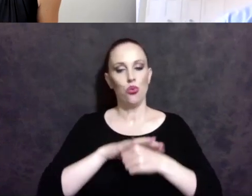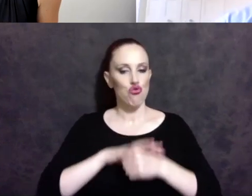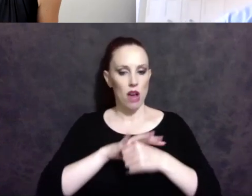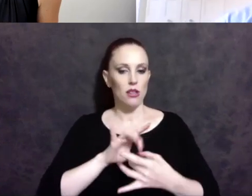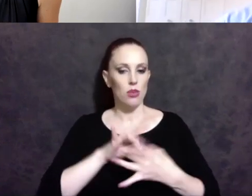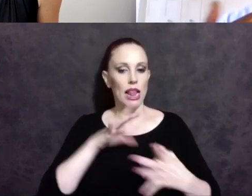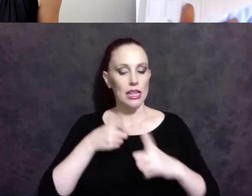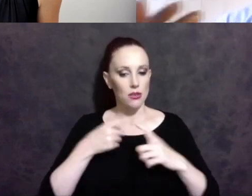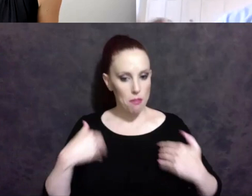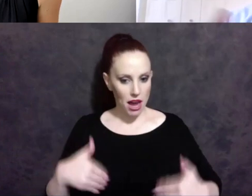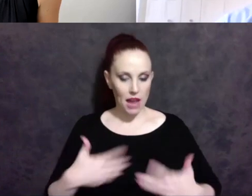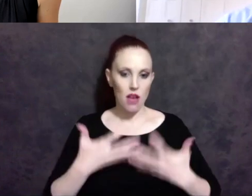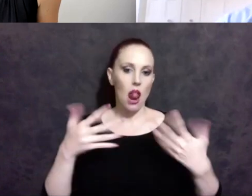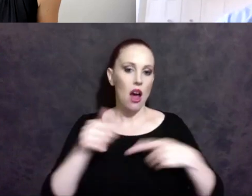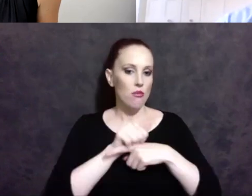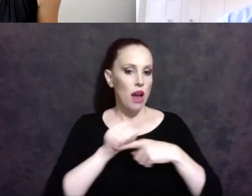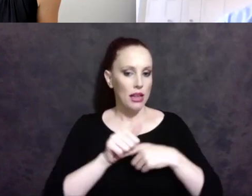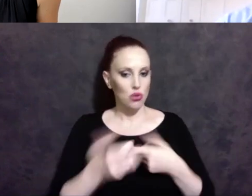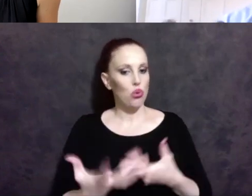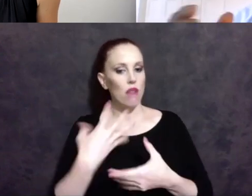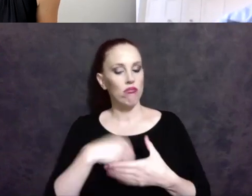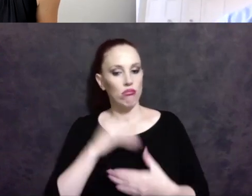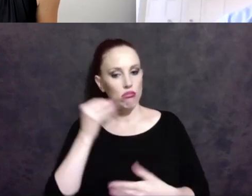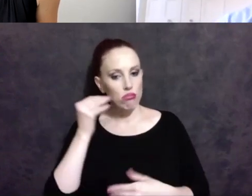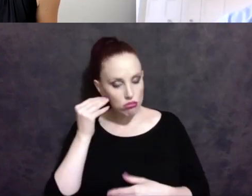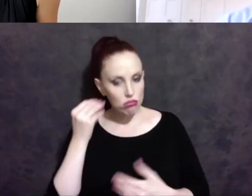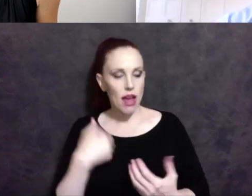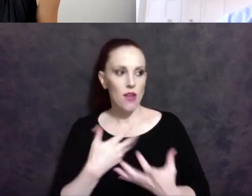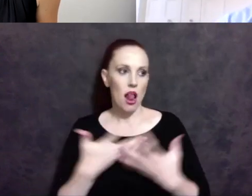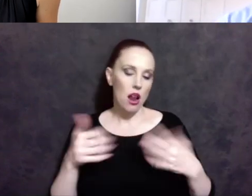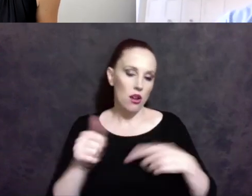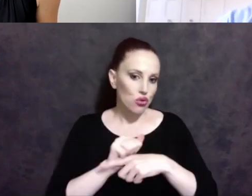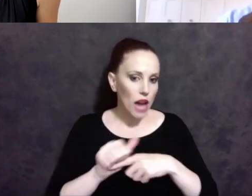that you can adopt at home. They have a ton of different trainings that you can do over